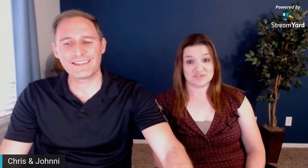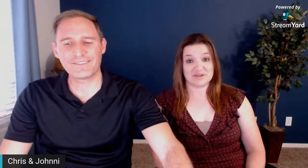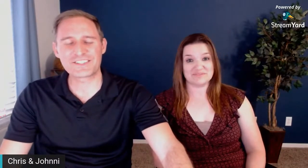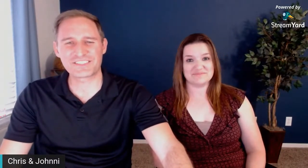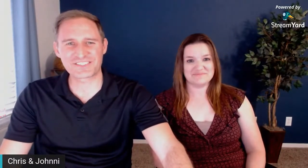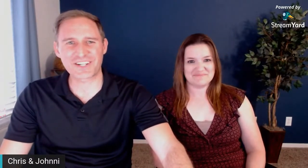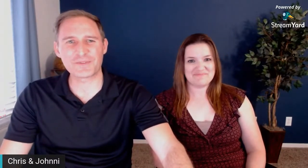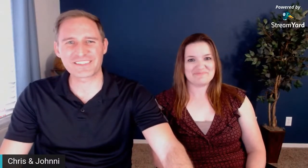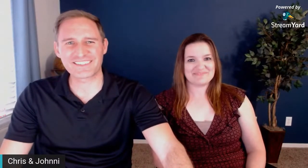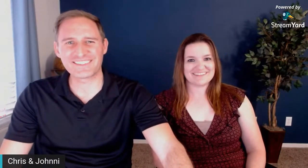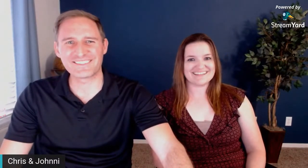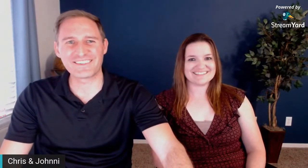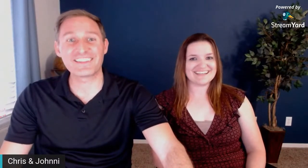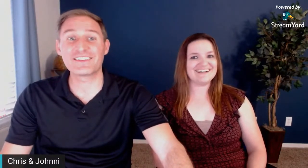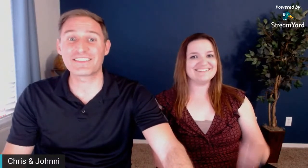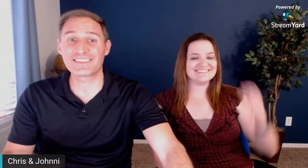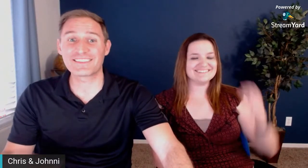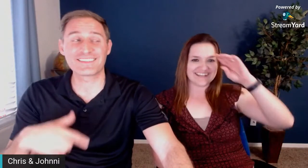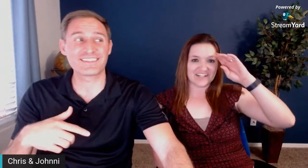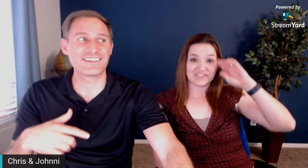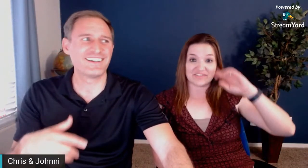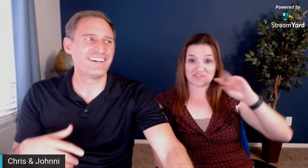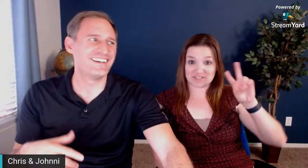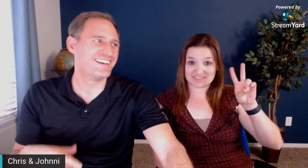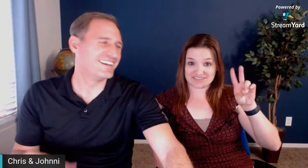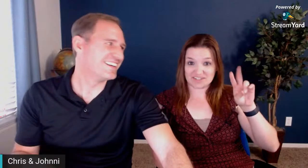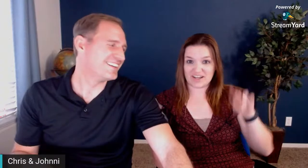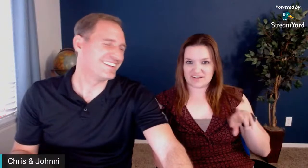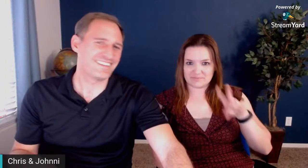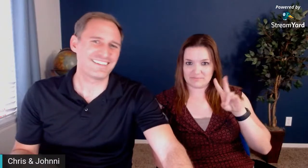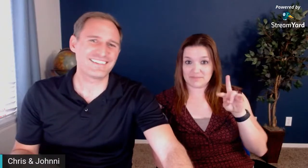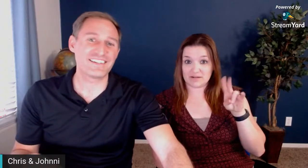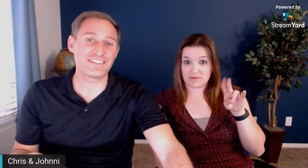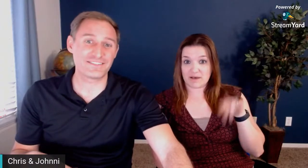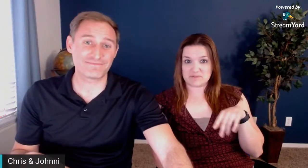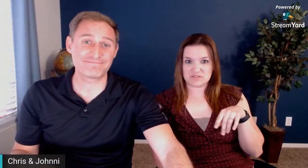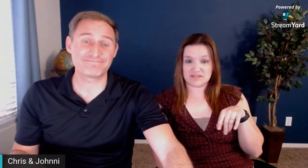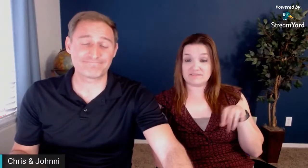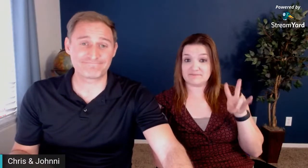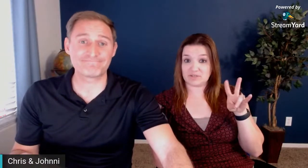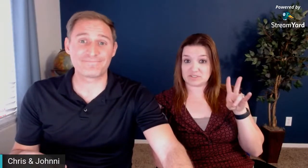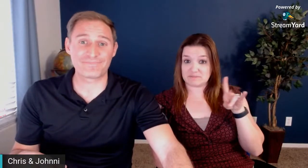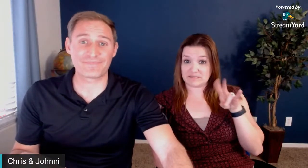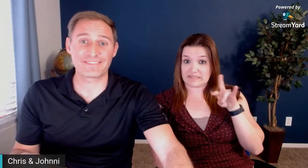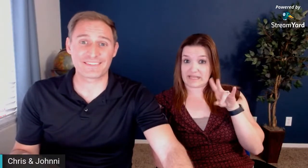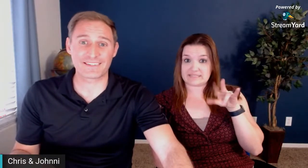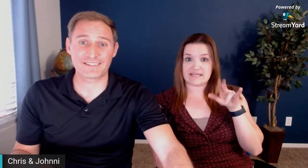trouble so i'll i'll do the first you know how you know moms do the first middle and last name